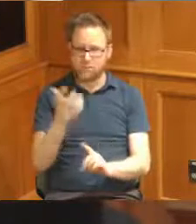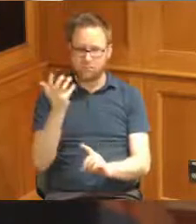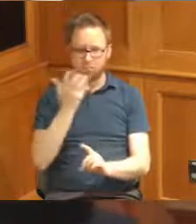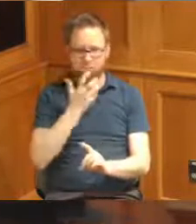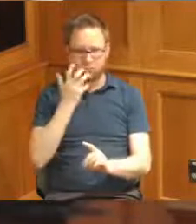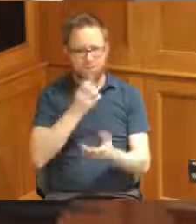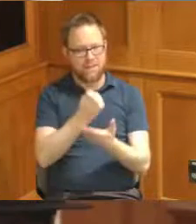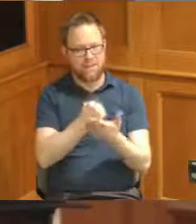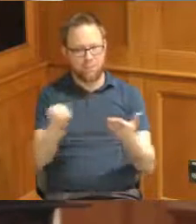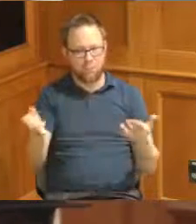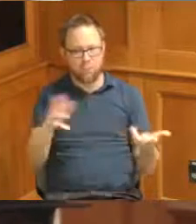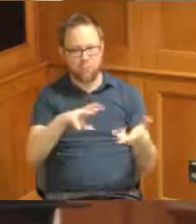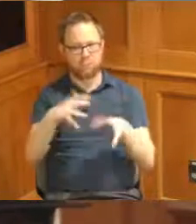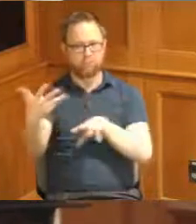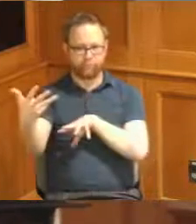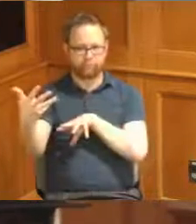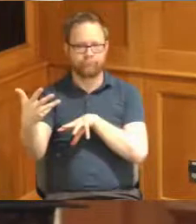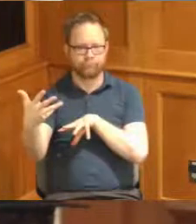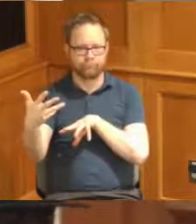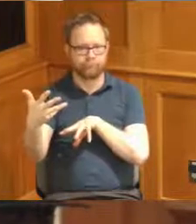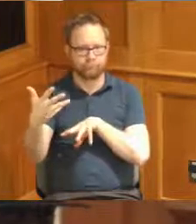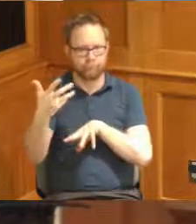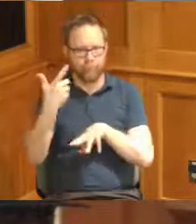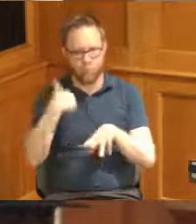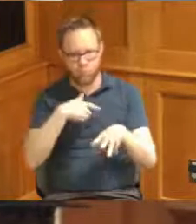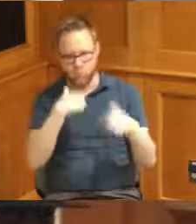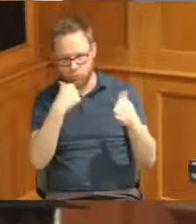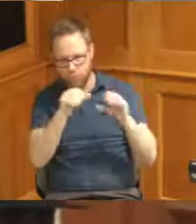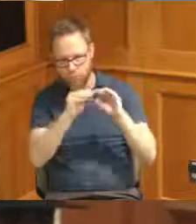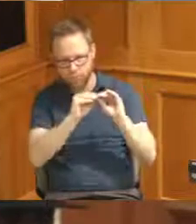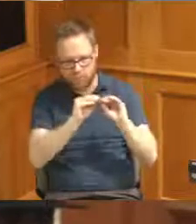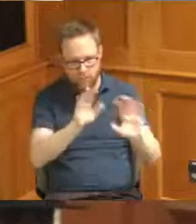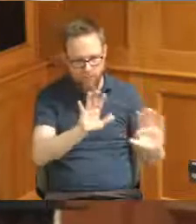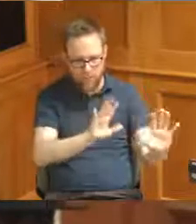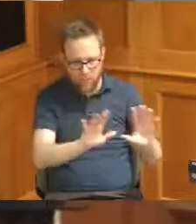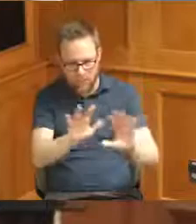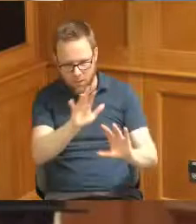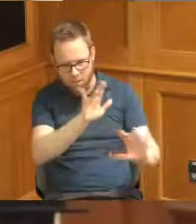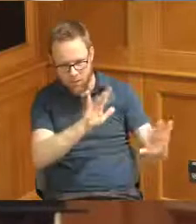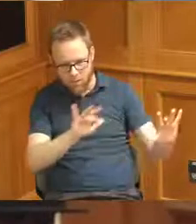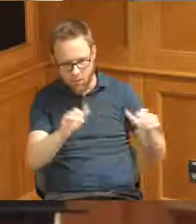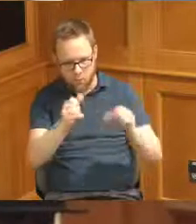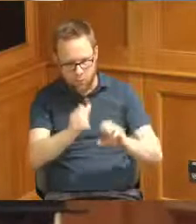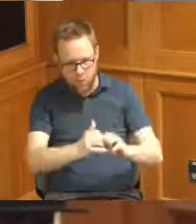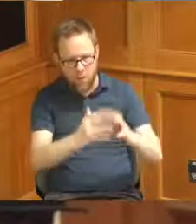malfunction that we were working to try to repair we work and try to get back online and